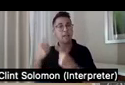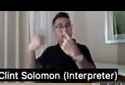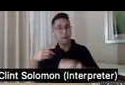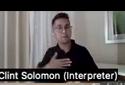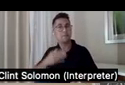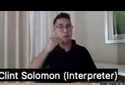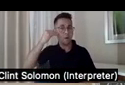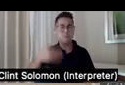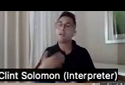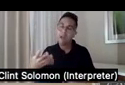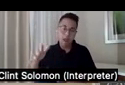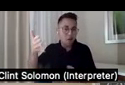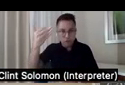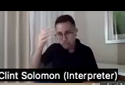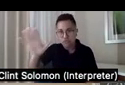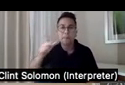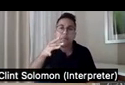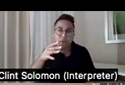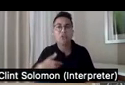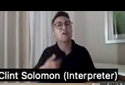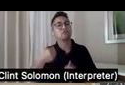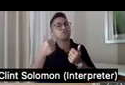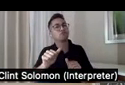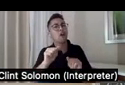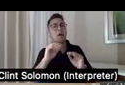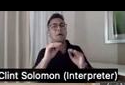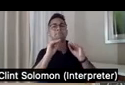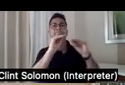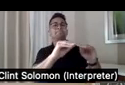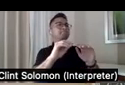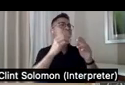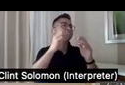knew her mother and i was trying to put together some activities that i thought she would enjoy